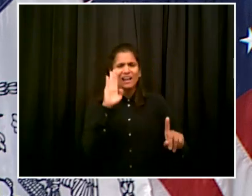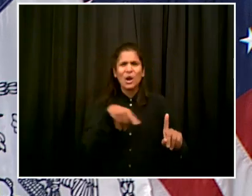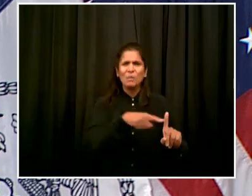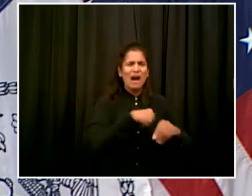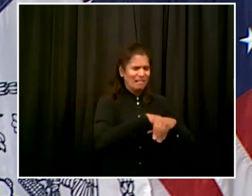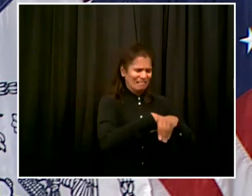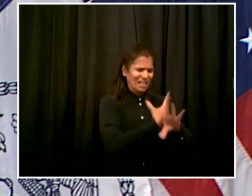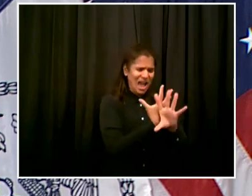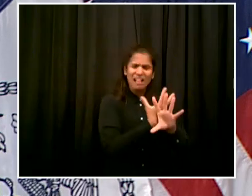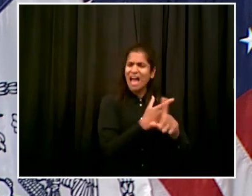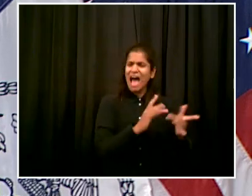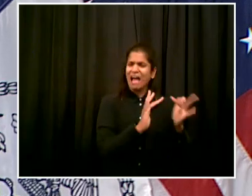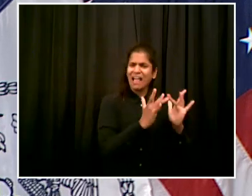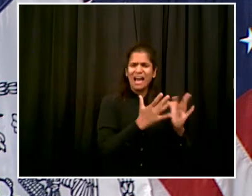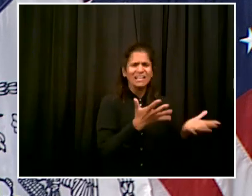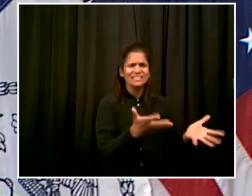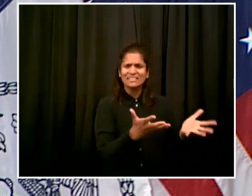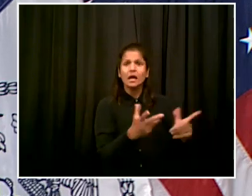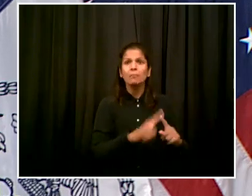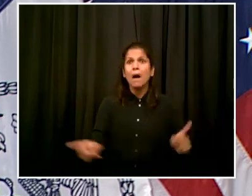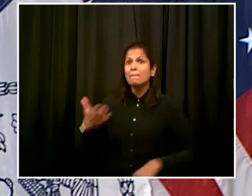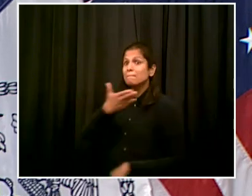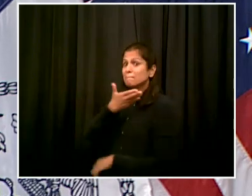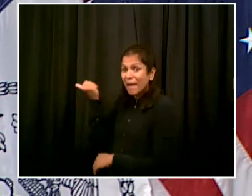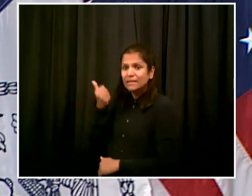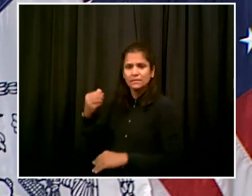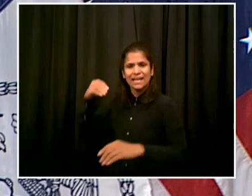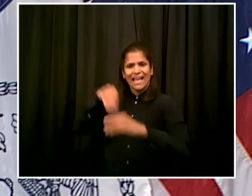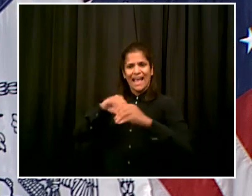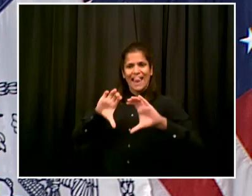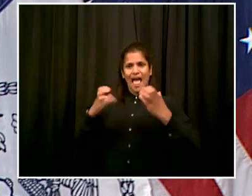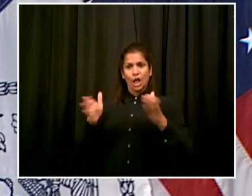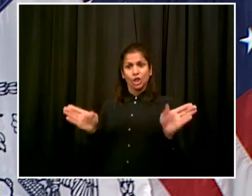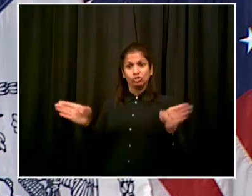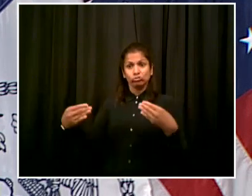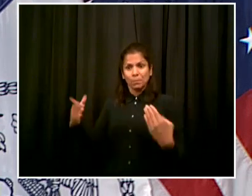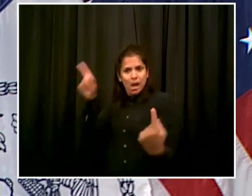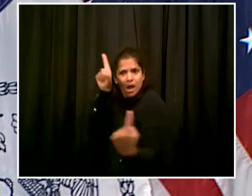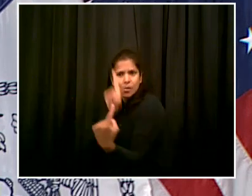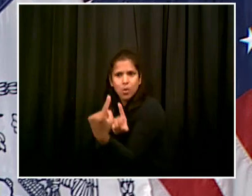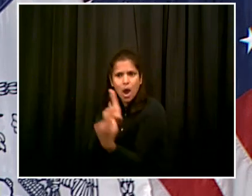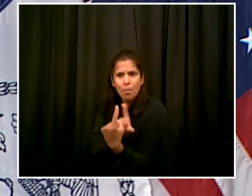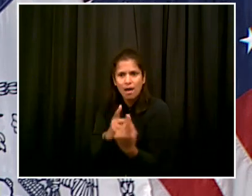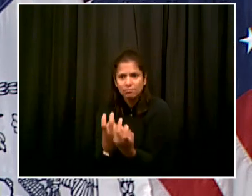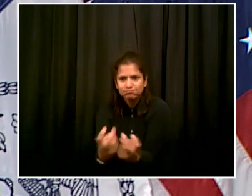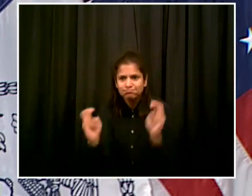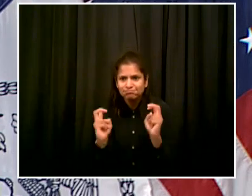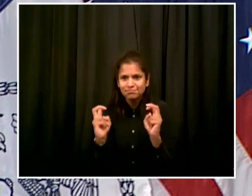A TLO OF EDUCATORS HAVE SAID TO ME, I KNOW I CANNOT DO AS MUCH FOR THE KIDS REMOTELY AND THEY WANT TO BE IN PERSON WITH THE STUDENTS BECAUSE